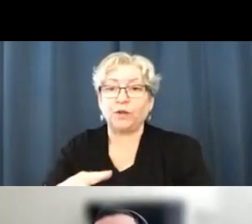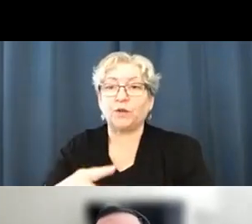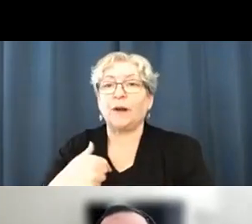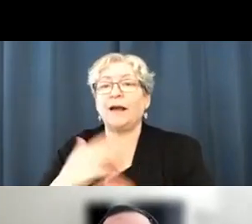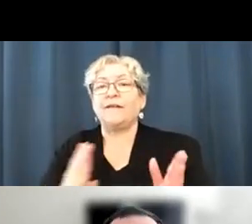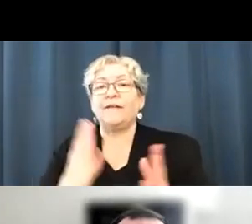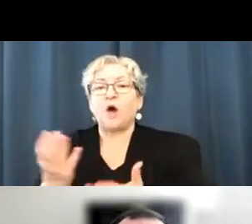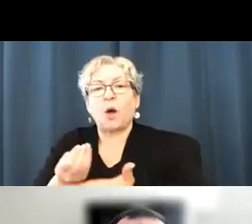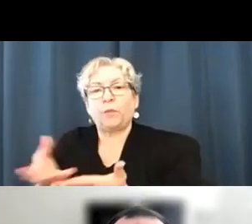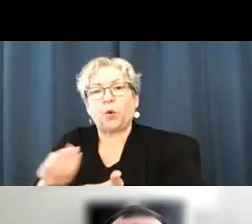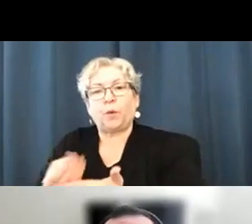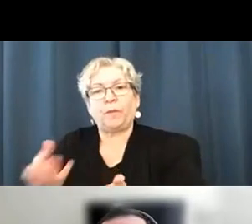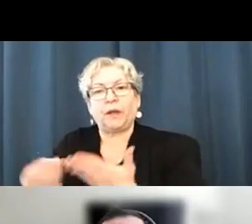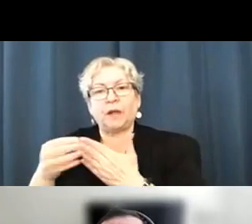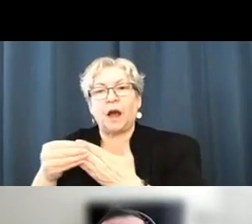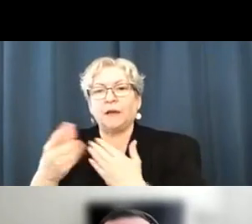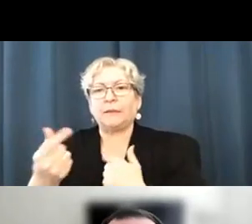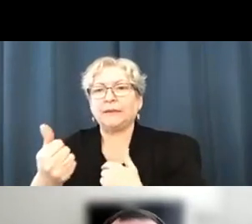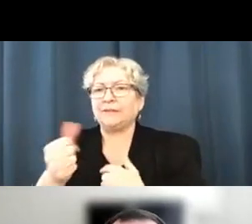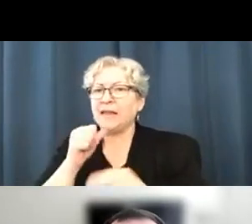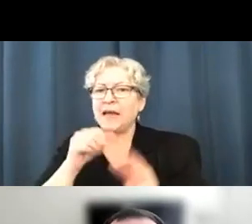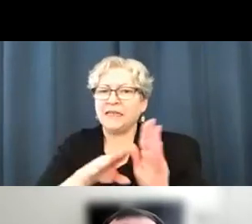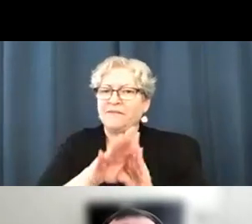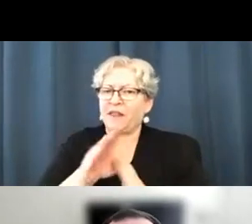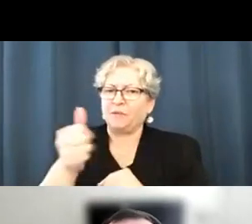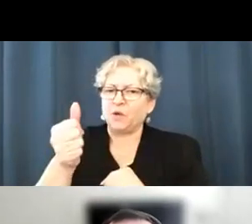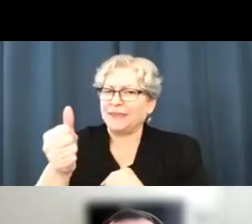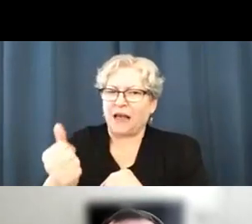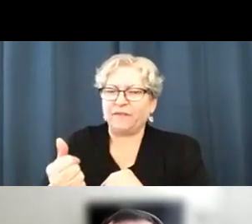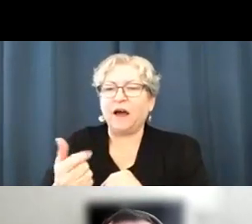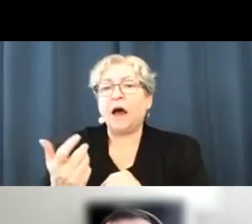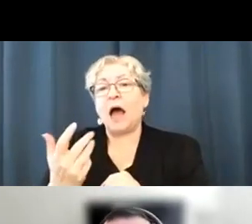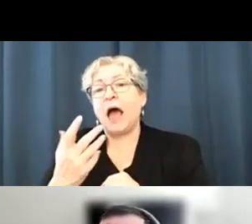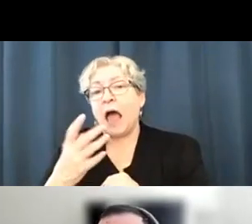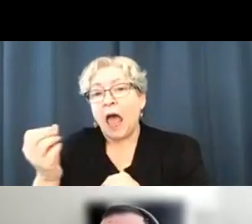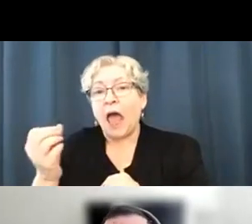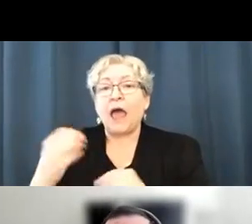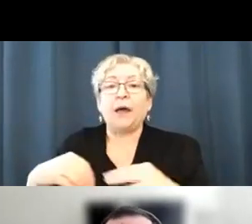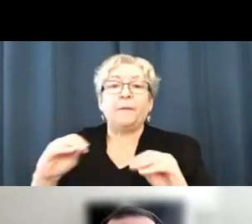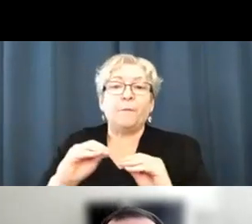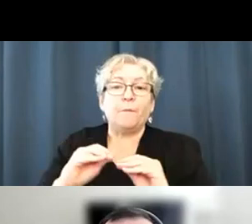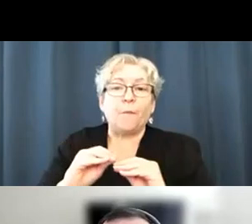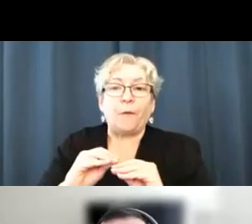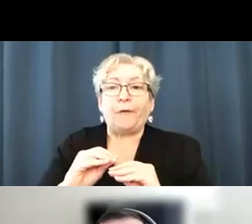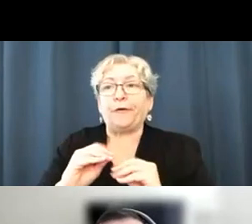So, a lot of times. maybe you're not doing development yourself and there's more to life than a website,